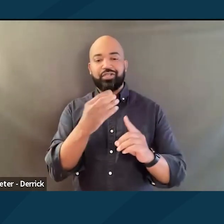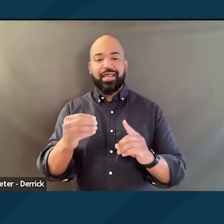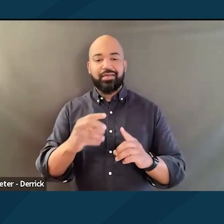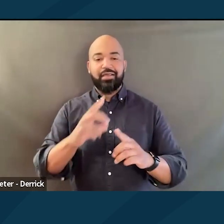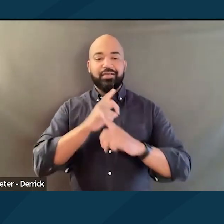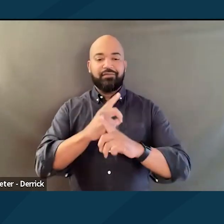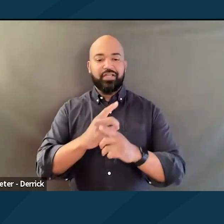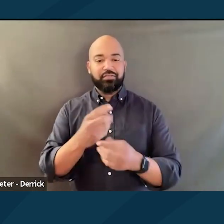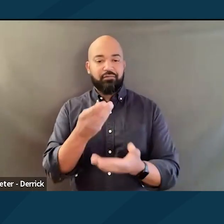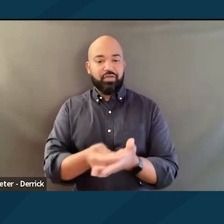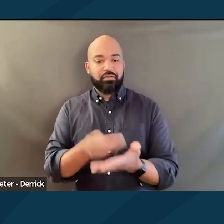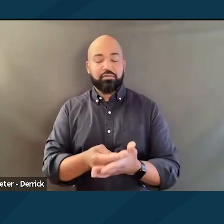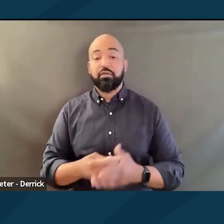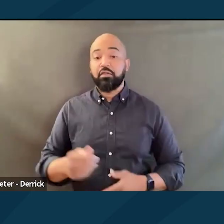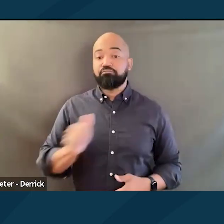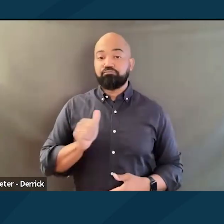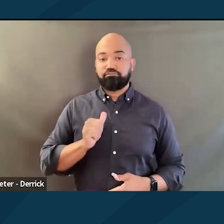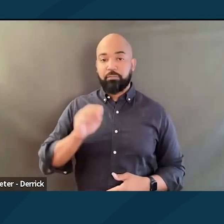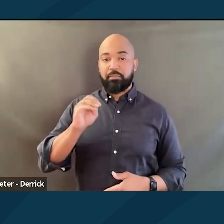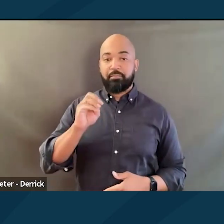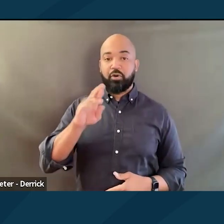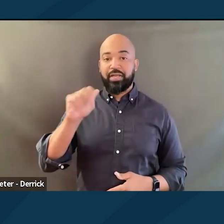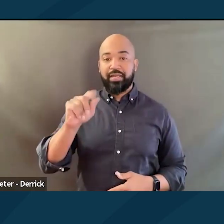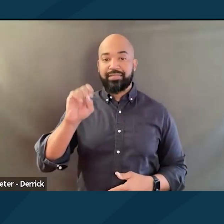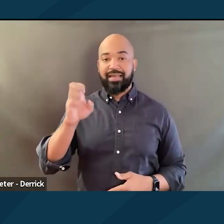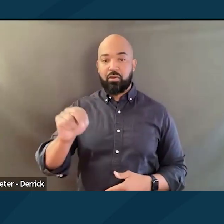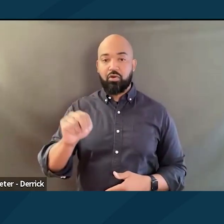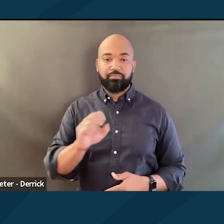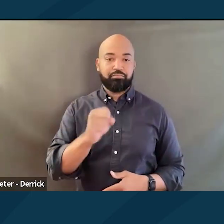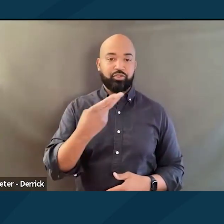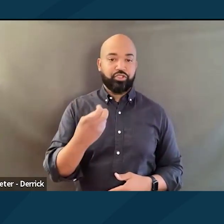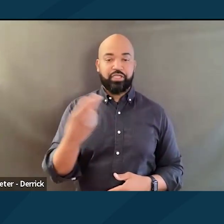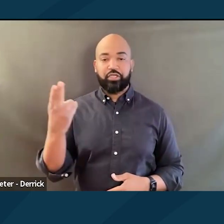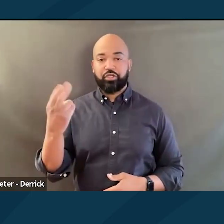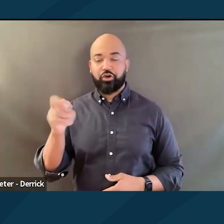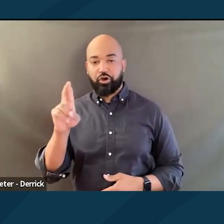My name is Maria Town. My pronouns are she and her. I'm a White woman with long brown hair,